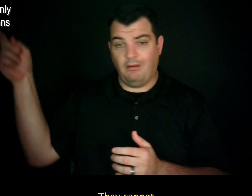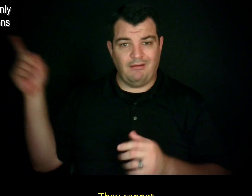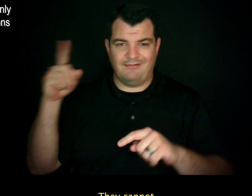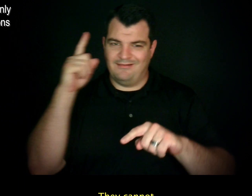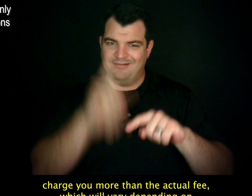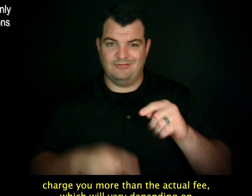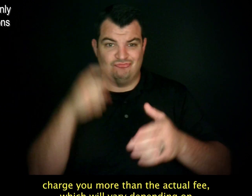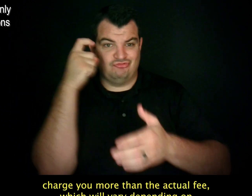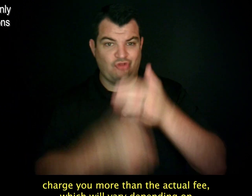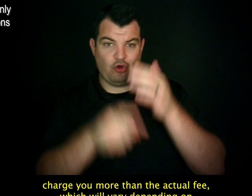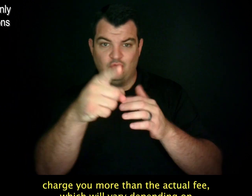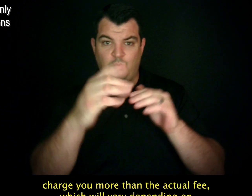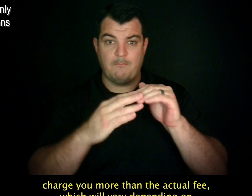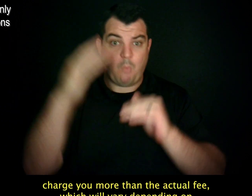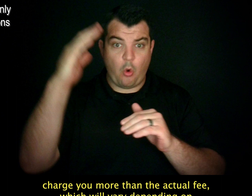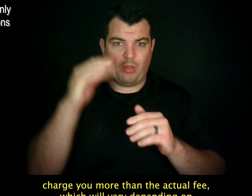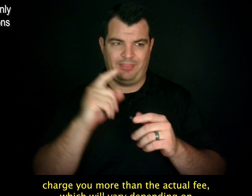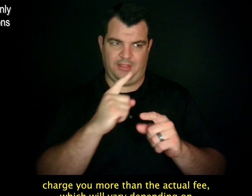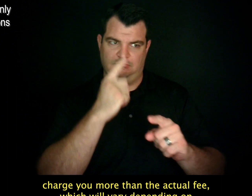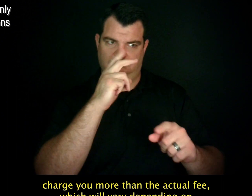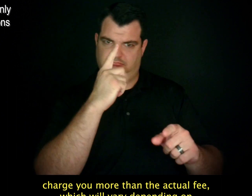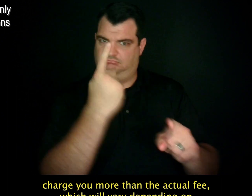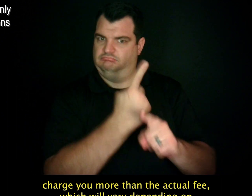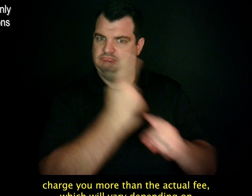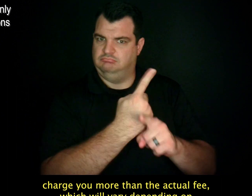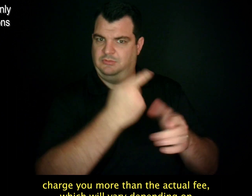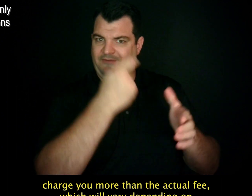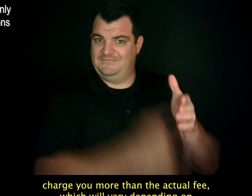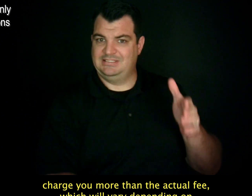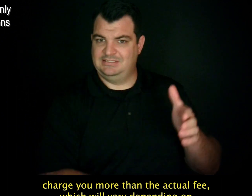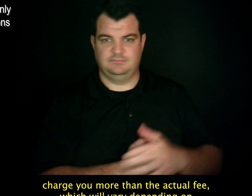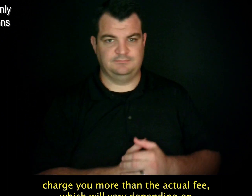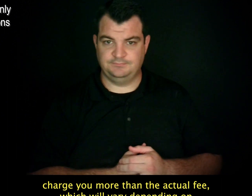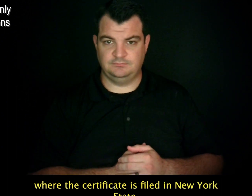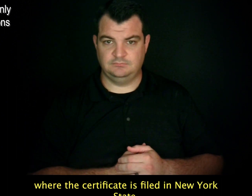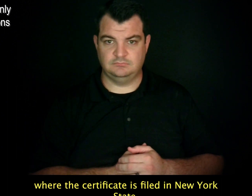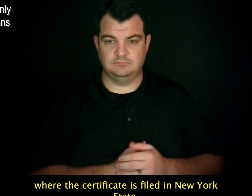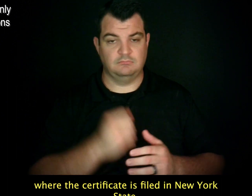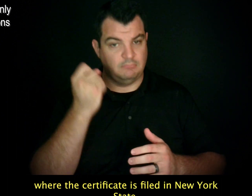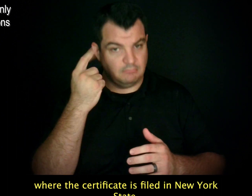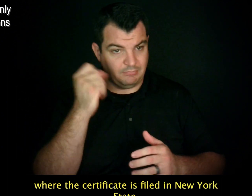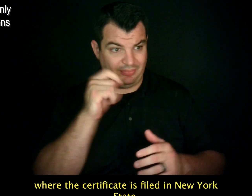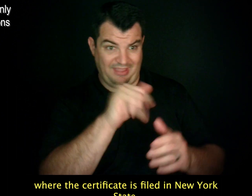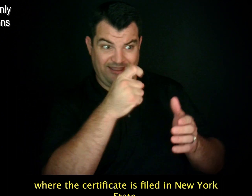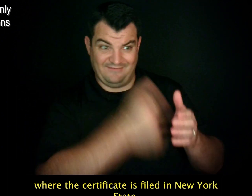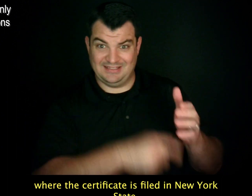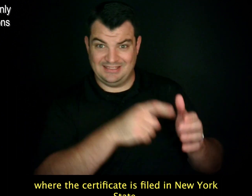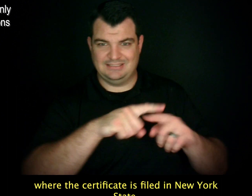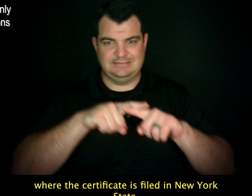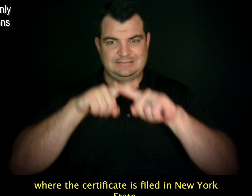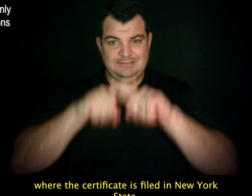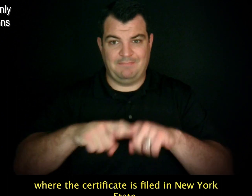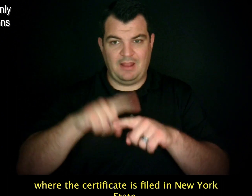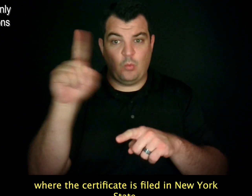They cannot charge you more than the actual fee, which will vary depending on where the certificate is filed in New York State.